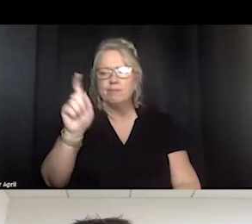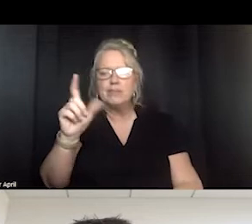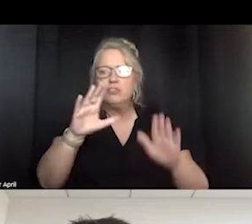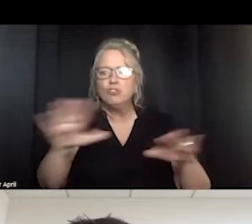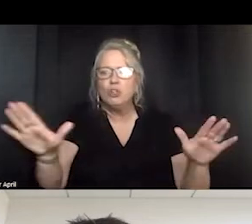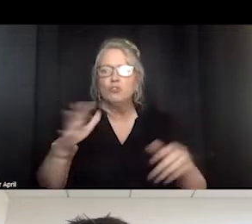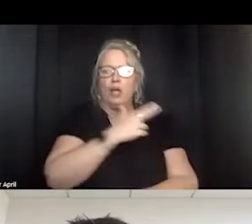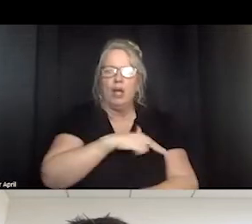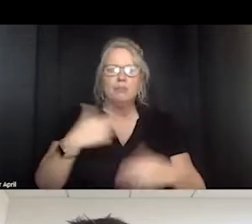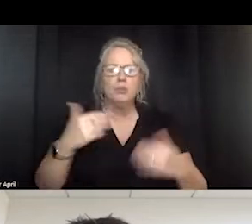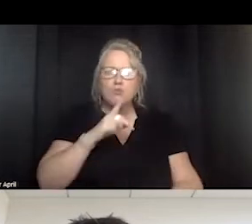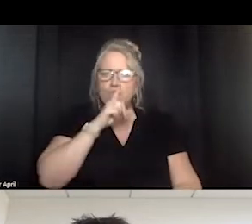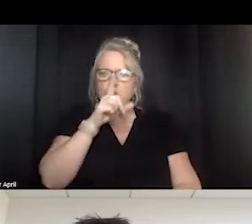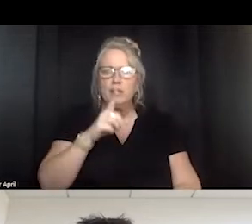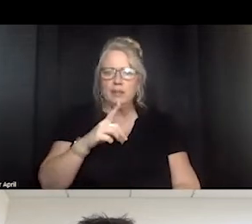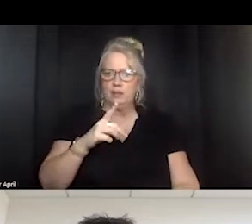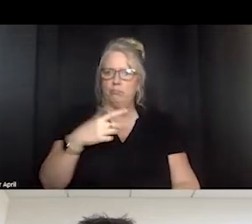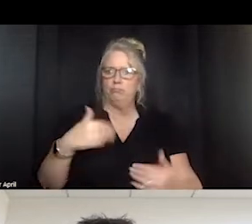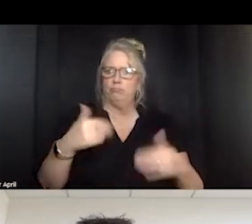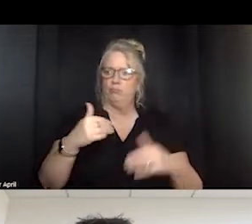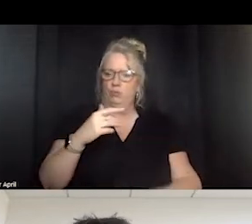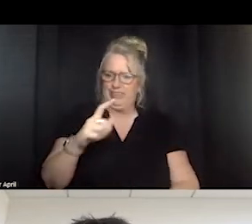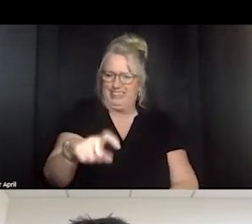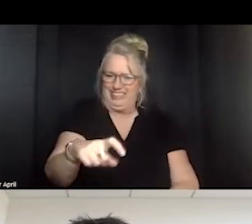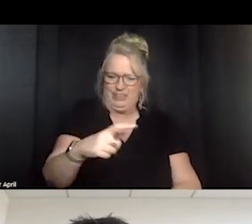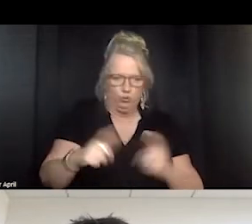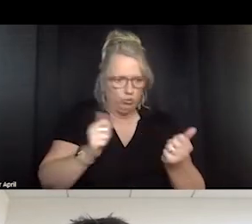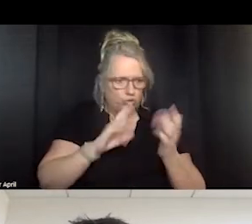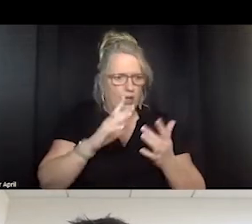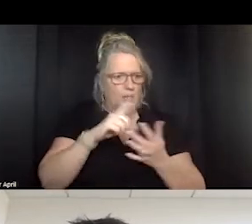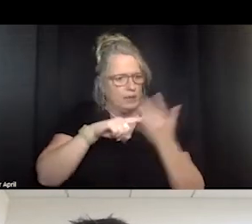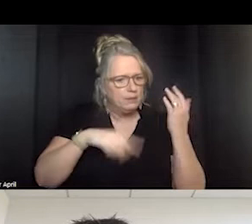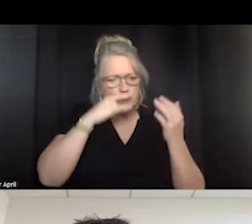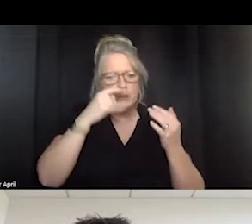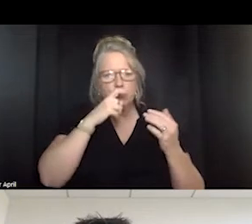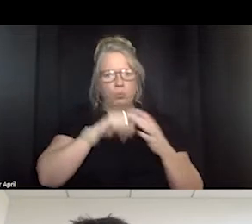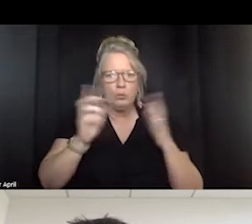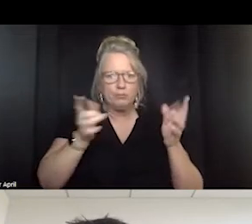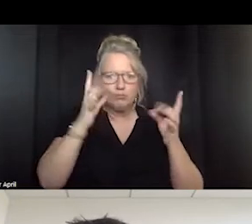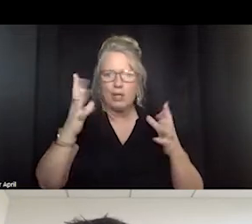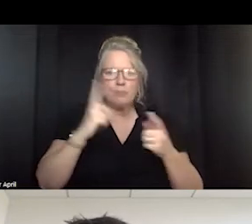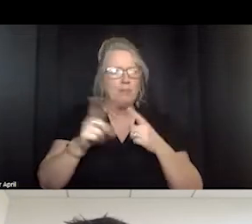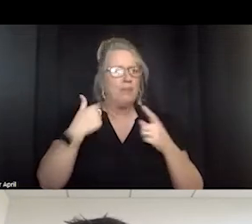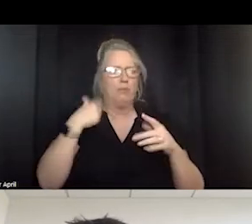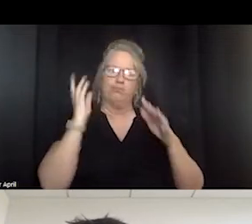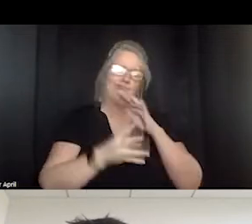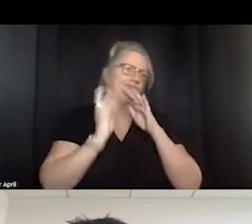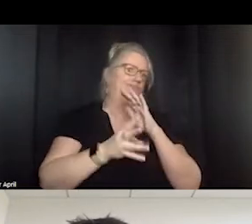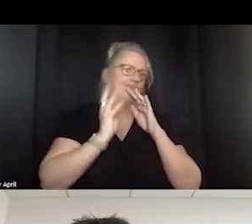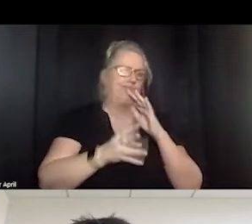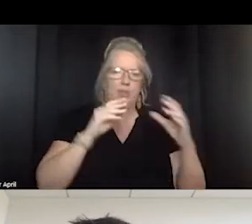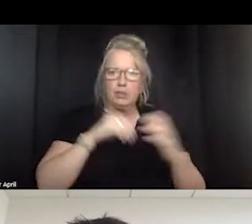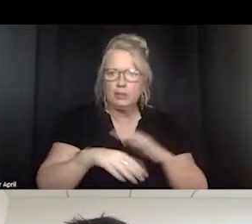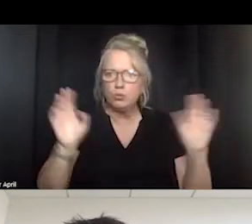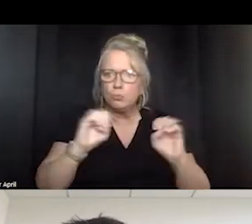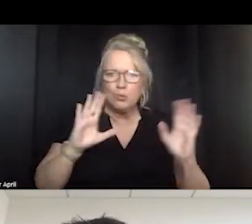A NEED TO ADDRESS KIDS IN CRISIS FLOODING EMERGENCY ROOMS. OR WEREN'T FINDING A PLACE TO GO.